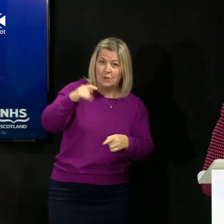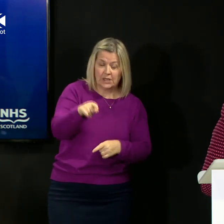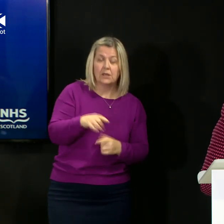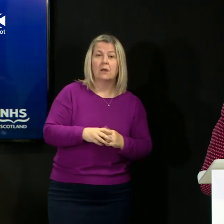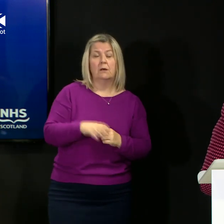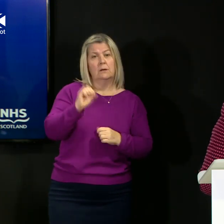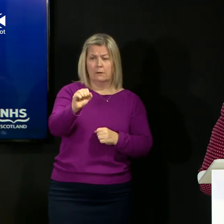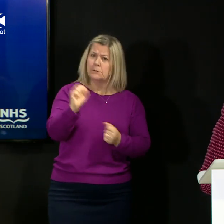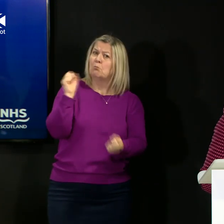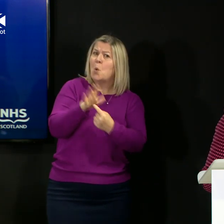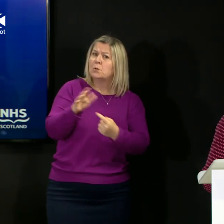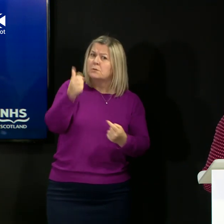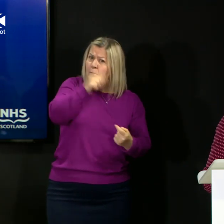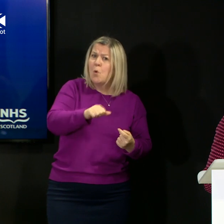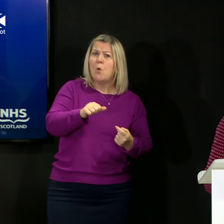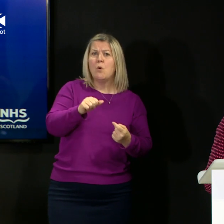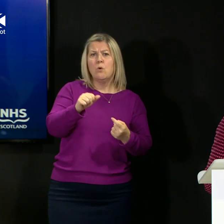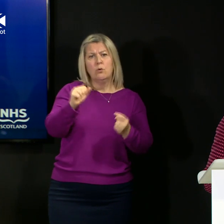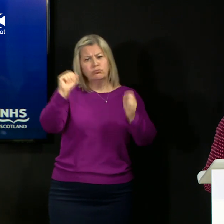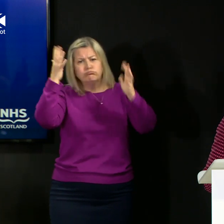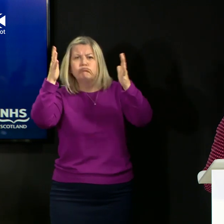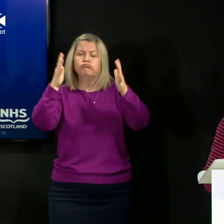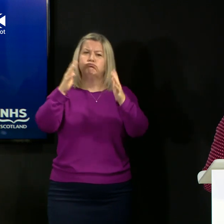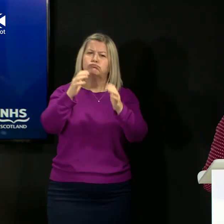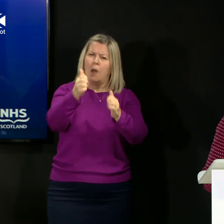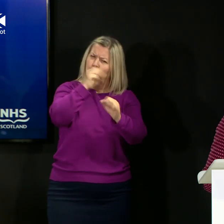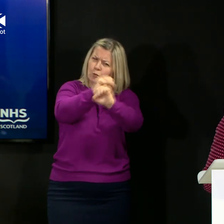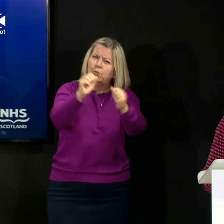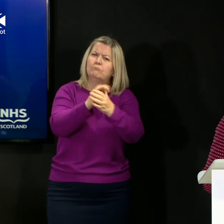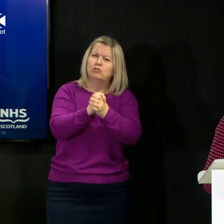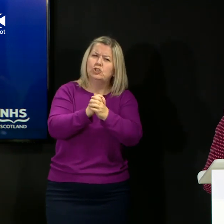important, and I know that it is hugely appreciated. The scale of the challenge